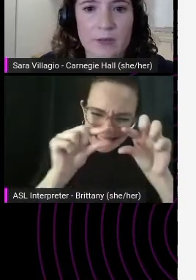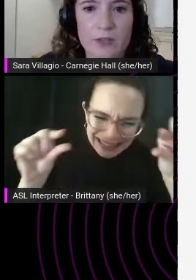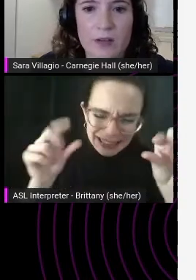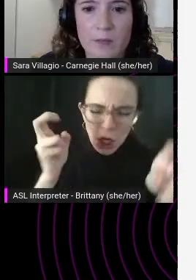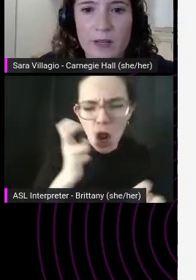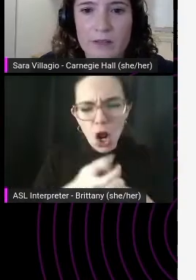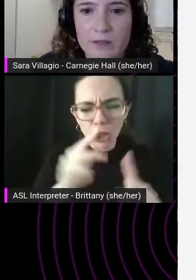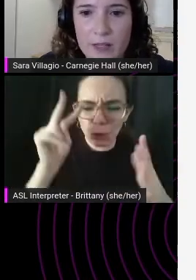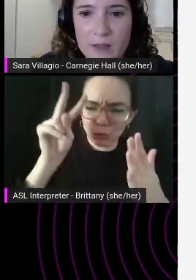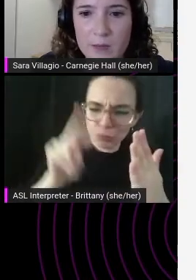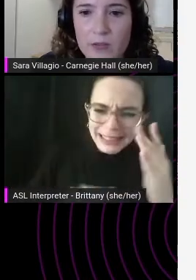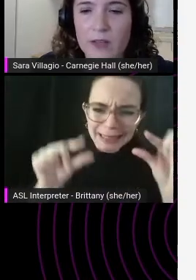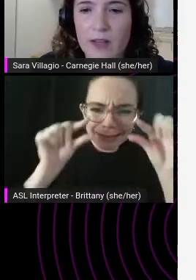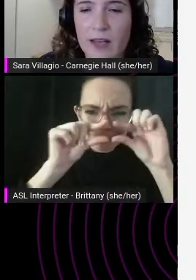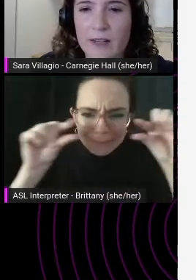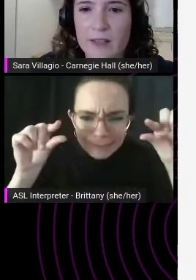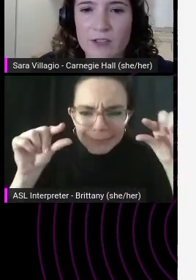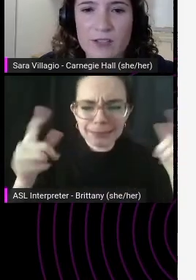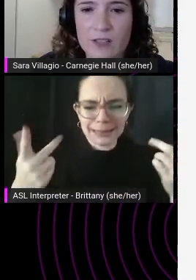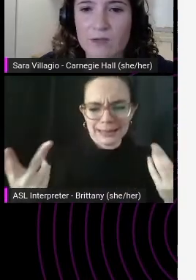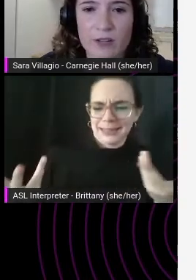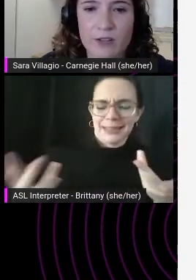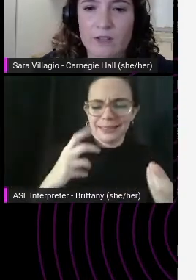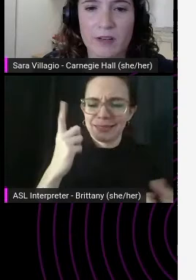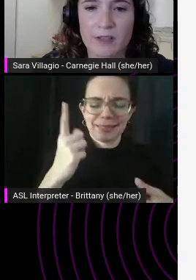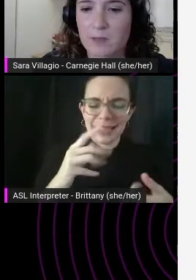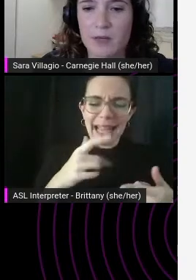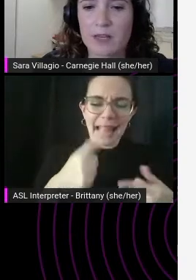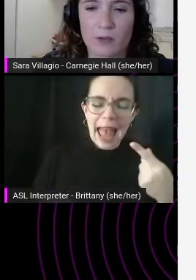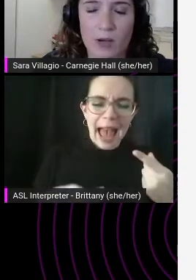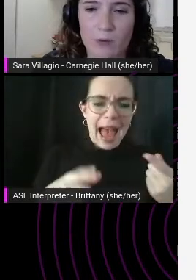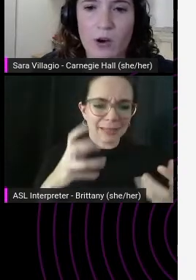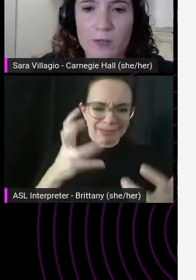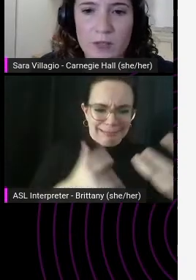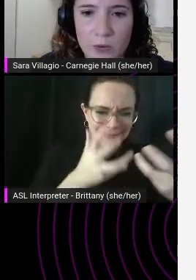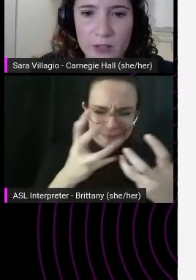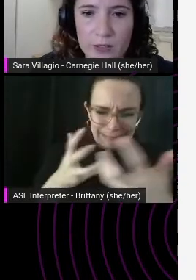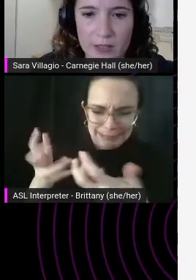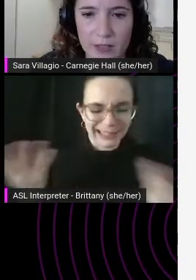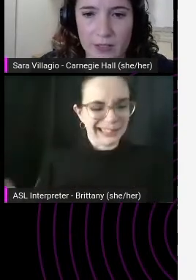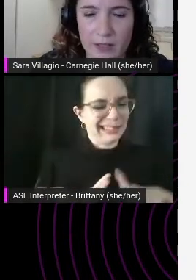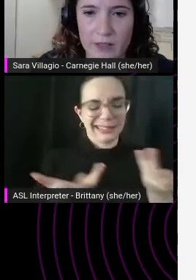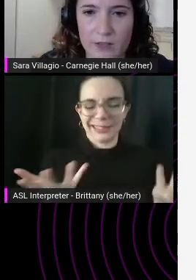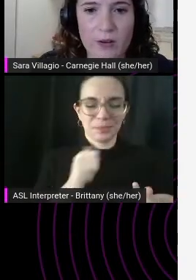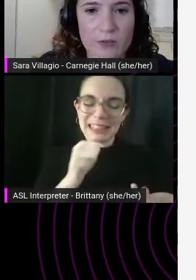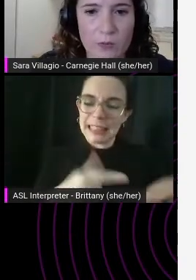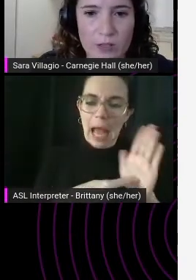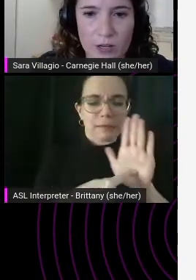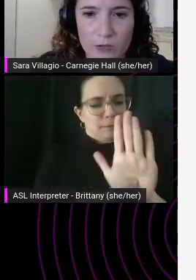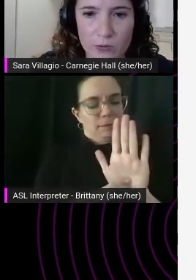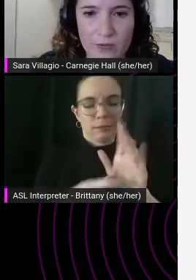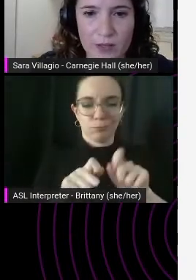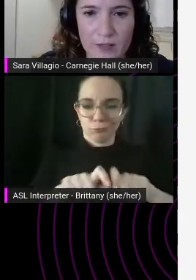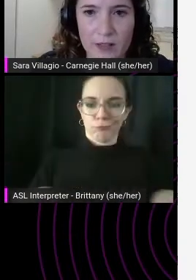It was a bit inflexible and it just didn't render and speak the way we hoped it would. So that was one challenge we were facing.